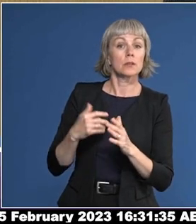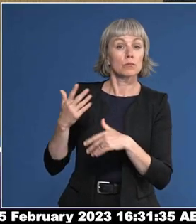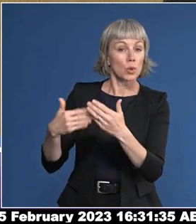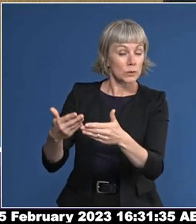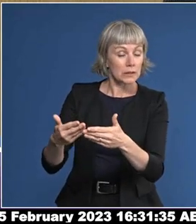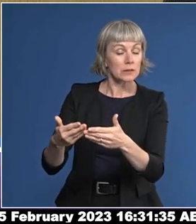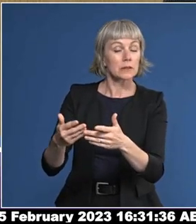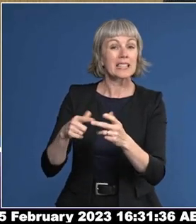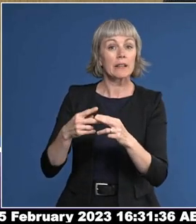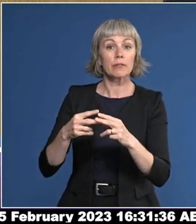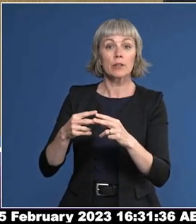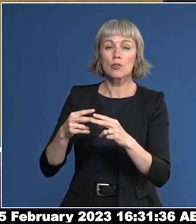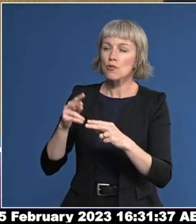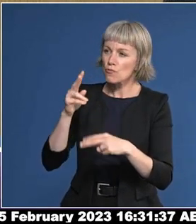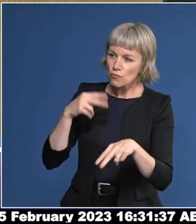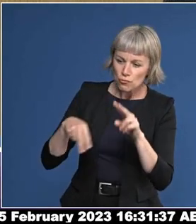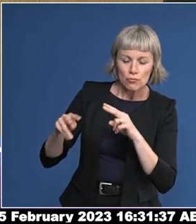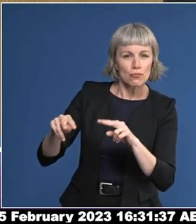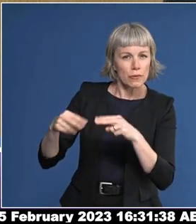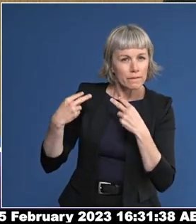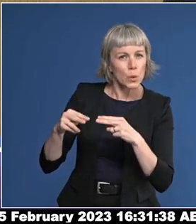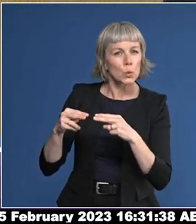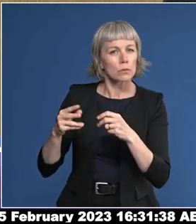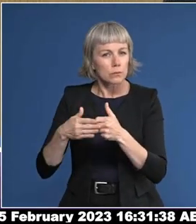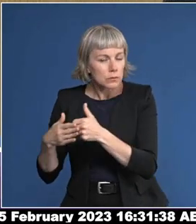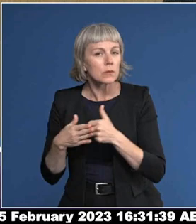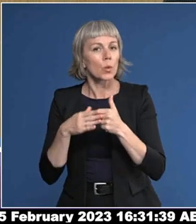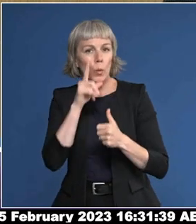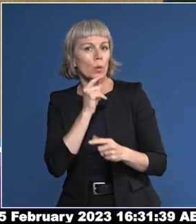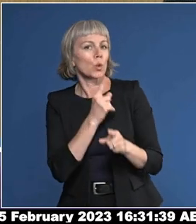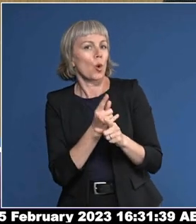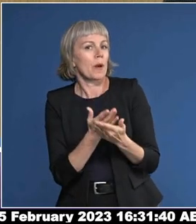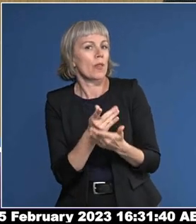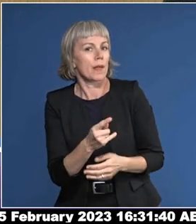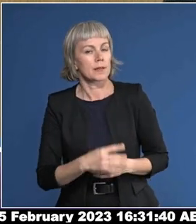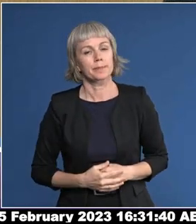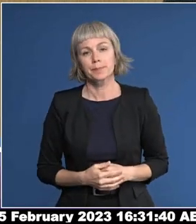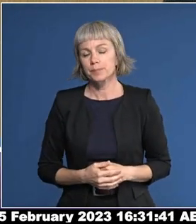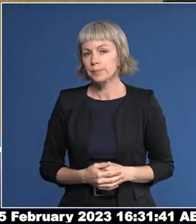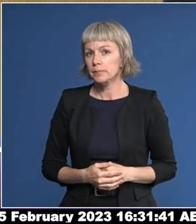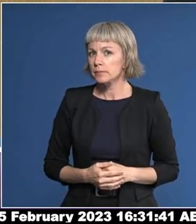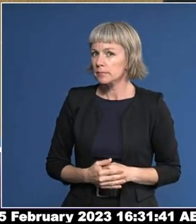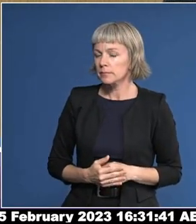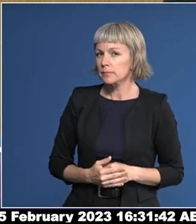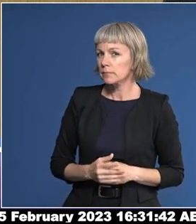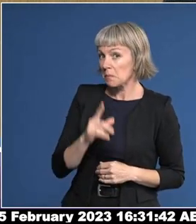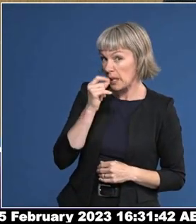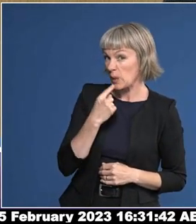we would be able to make comments on whether that would be appropriate moving forward. Are you able to say briefly why the worker screening would be the appropriate